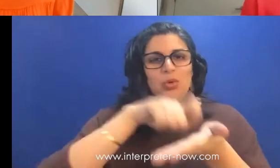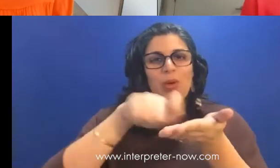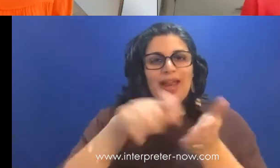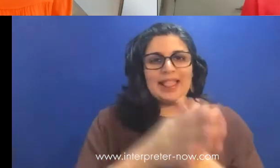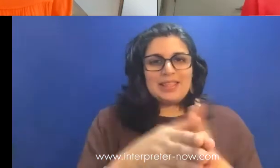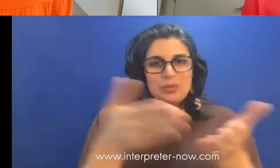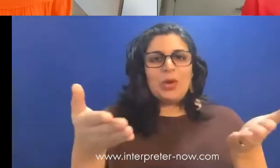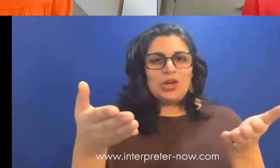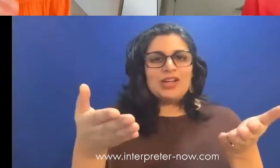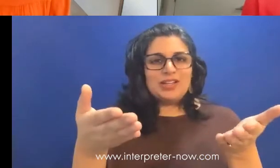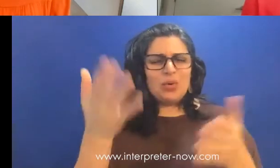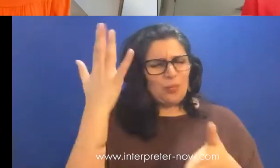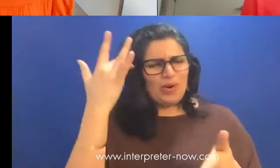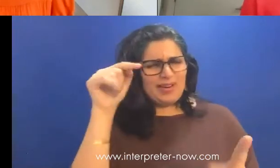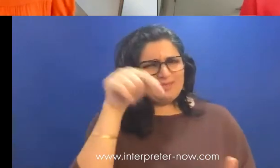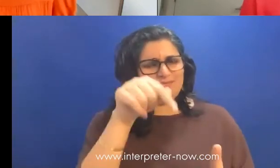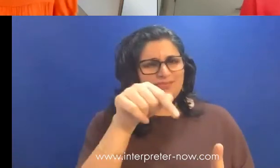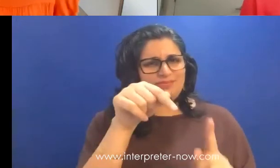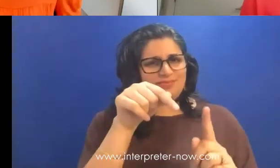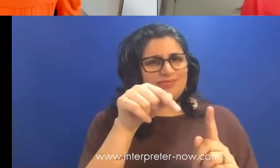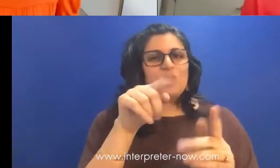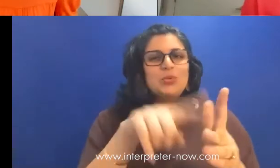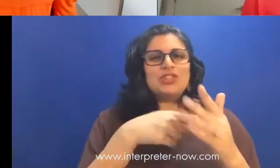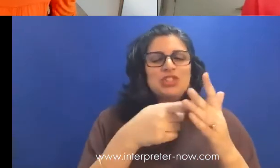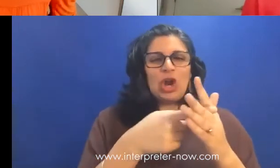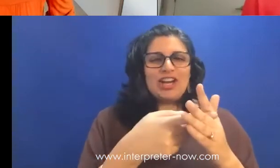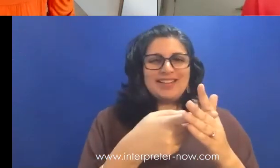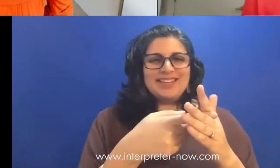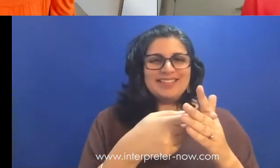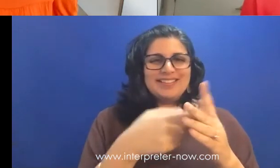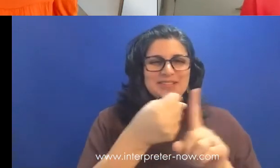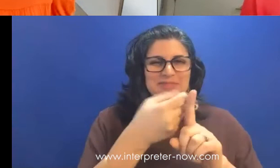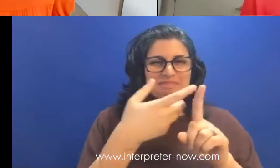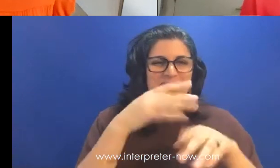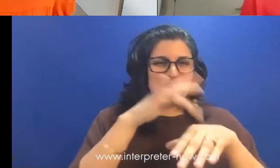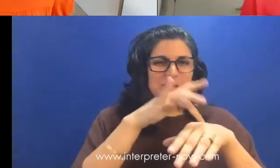Why this book? You kind of started in on that. If you could just share a little bit there.